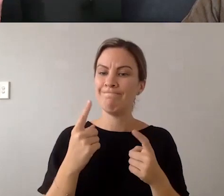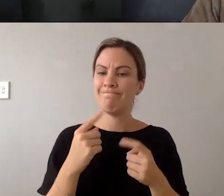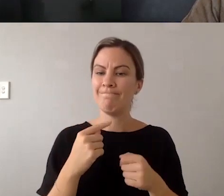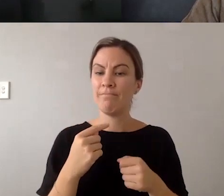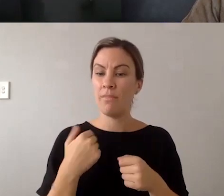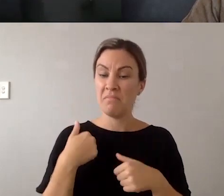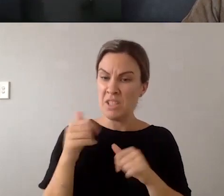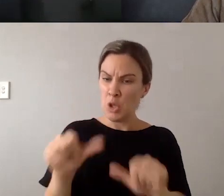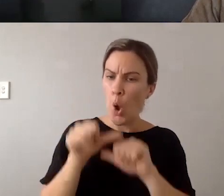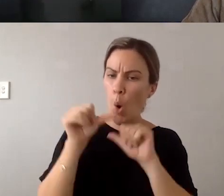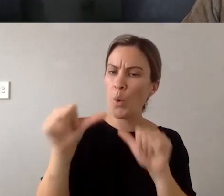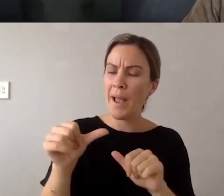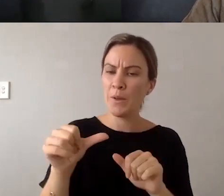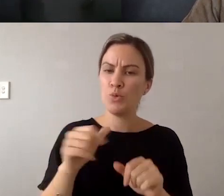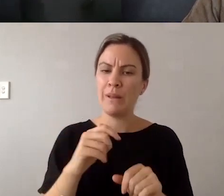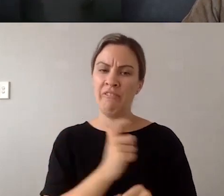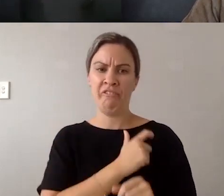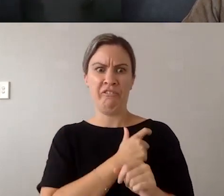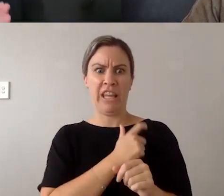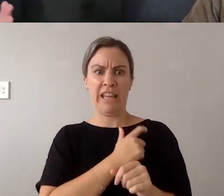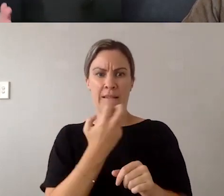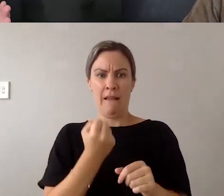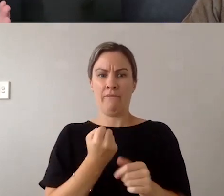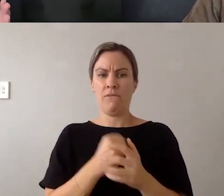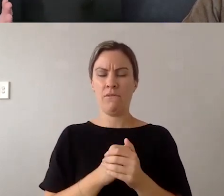that - there's a quote, "Courage is not the absence of fear - courage is